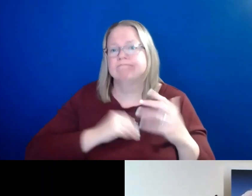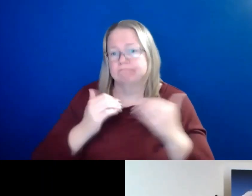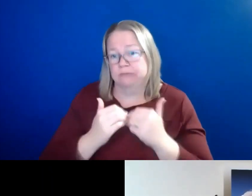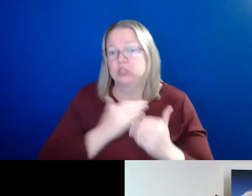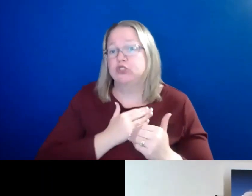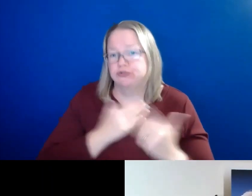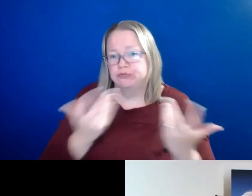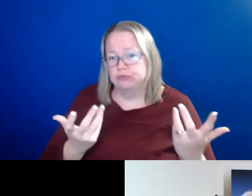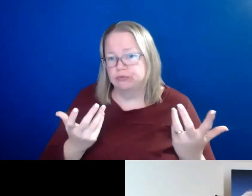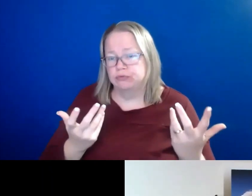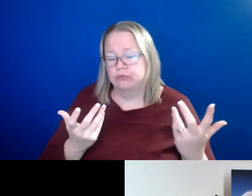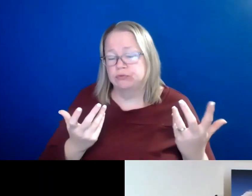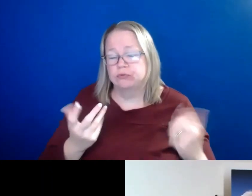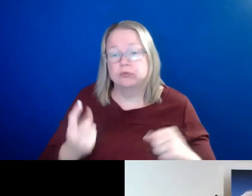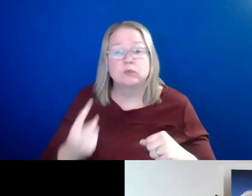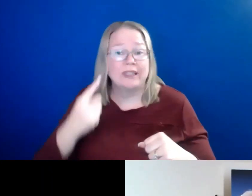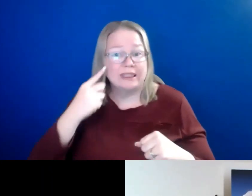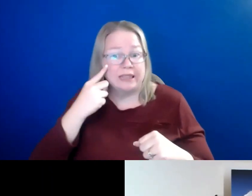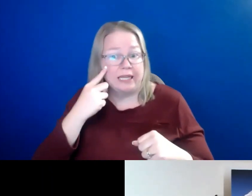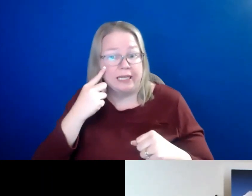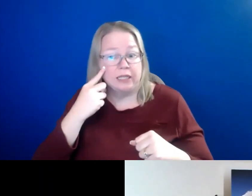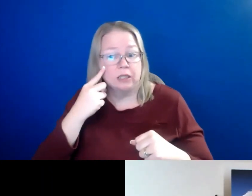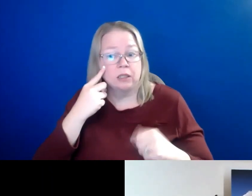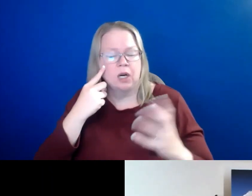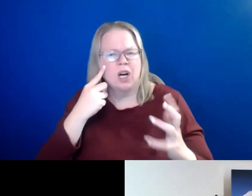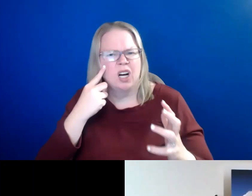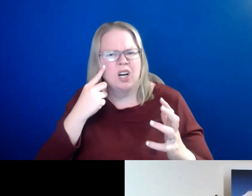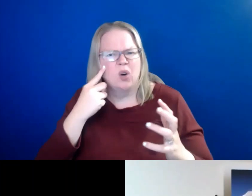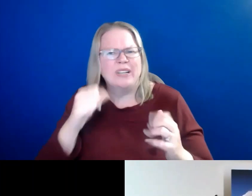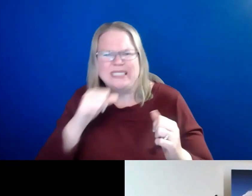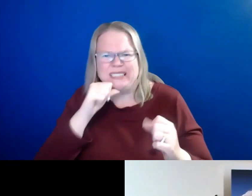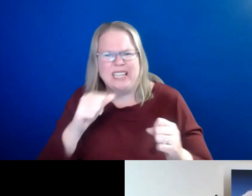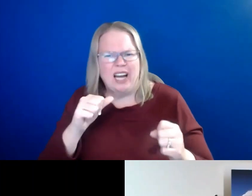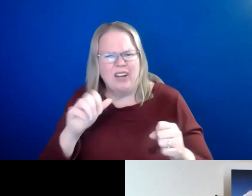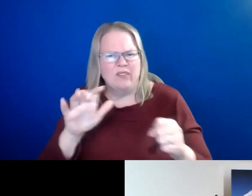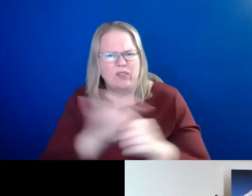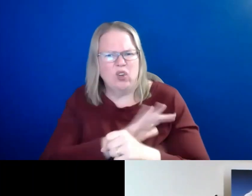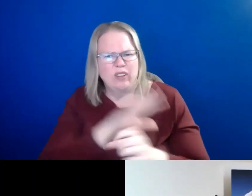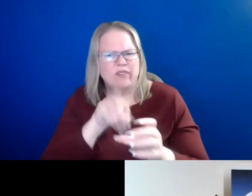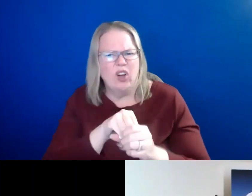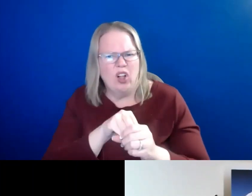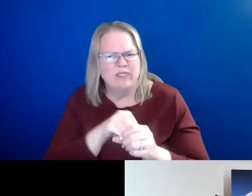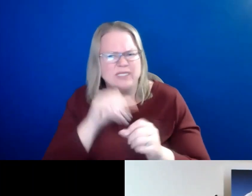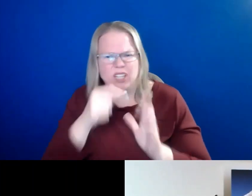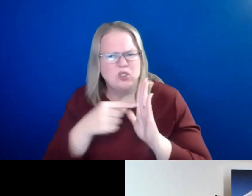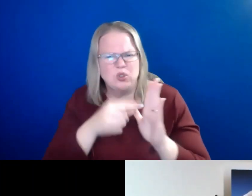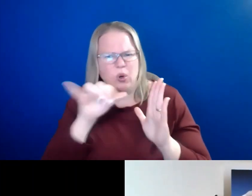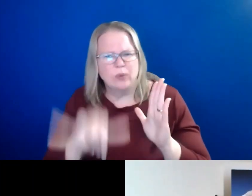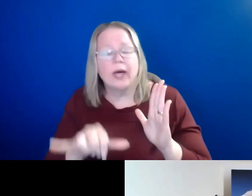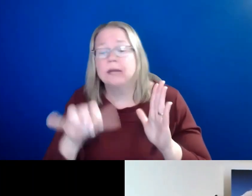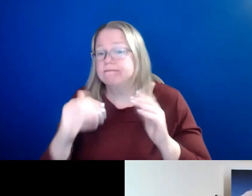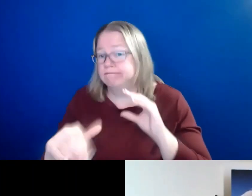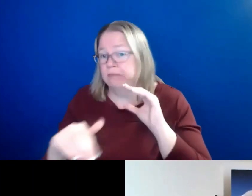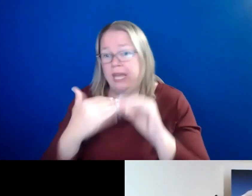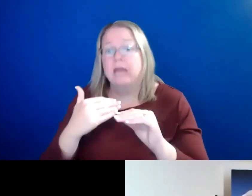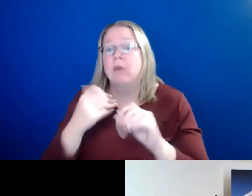and if you think there is something 13:01:12 that is not in all academic that reflects that, you need to send an email to the annual 13:01:15 meeting box.